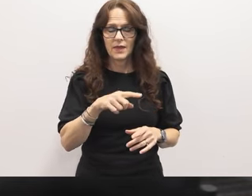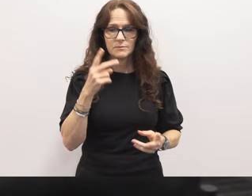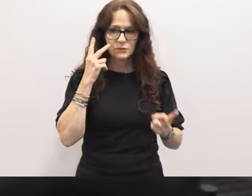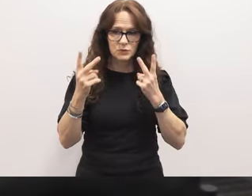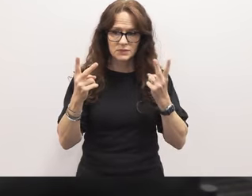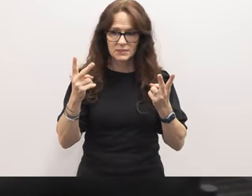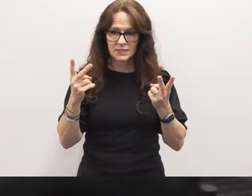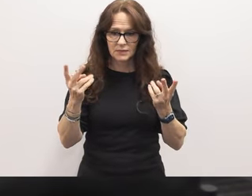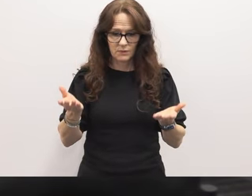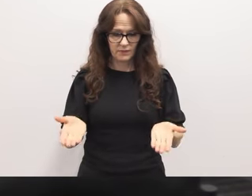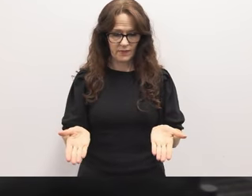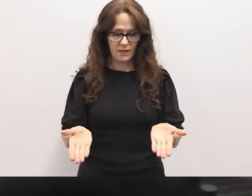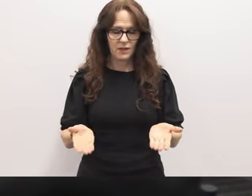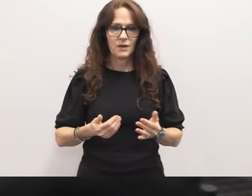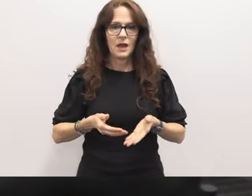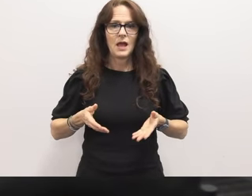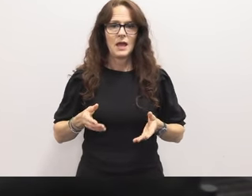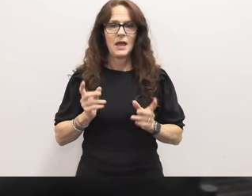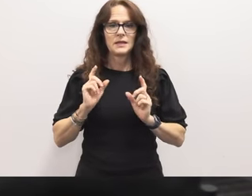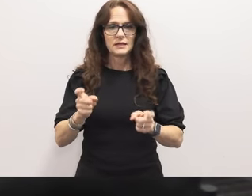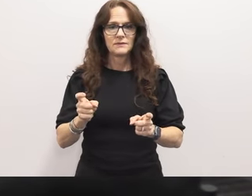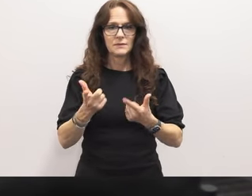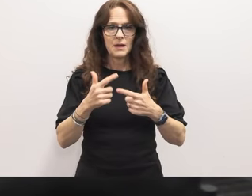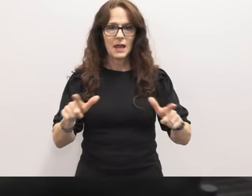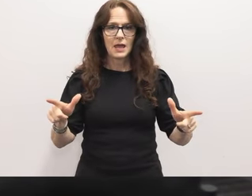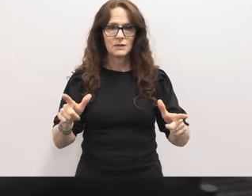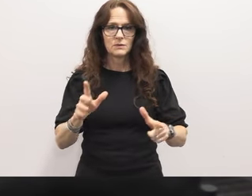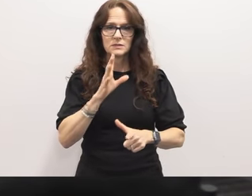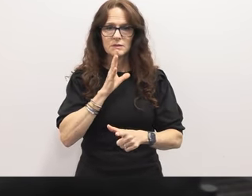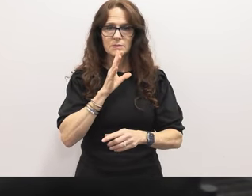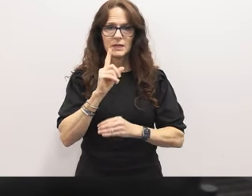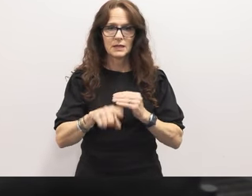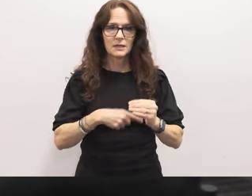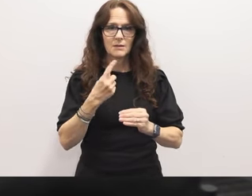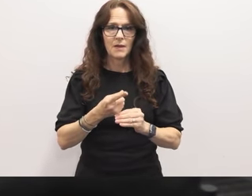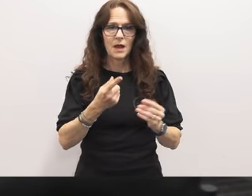It allows them to, it gives them a language to speak about what's happening.